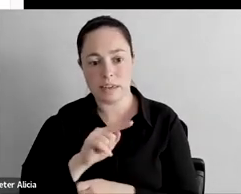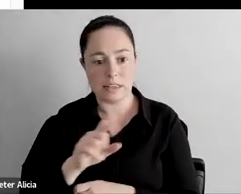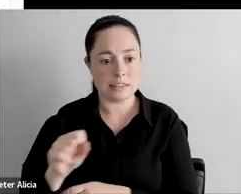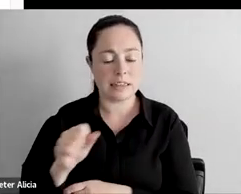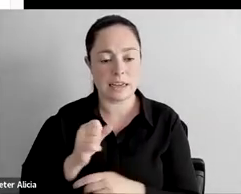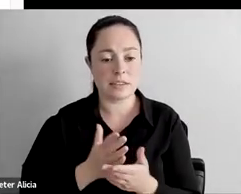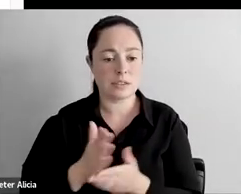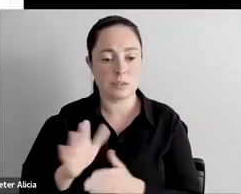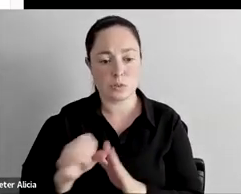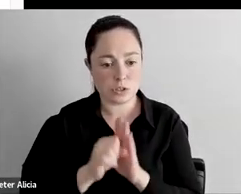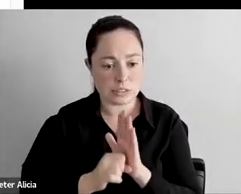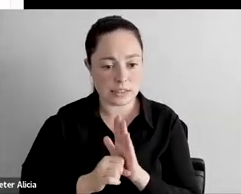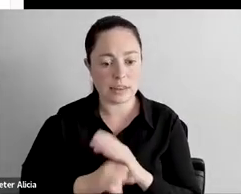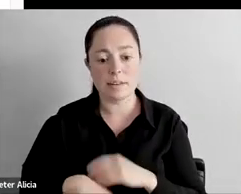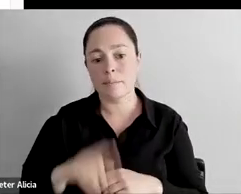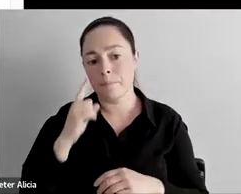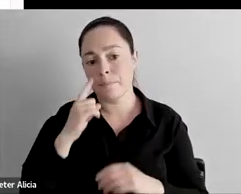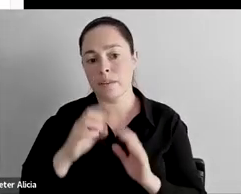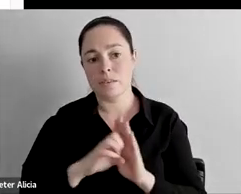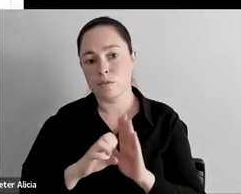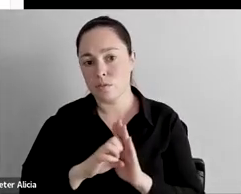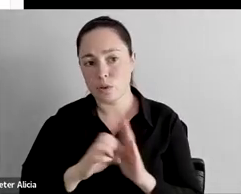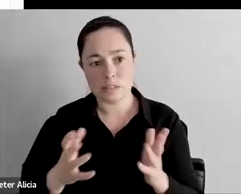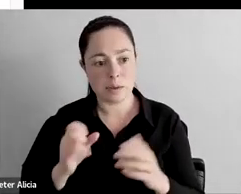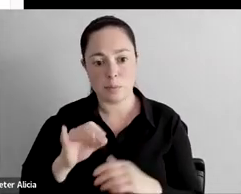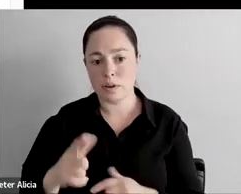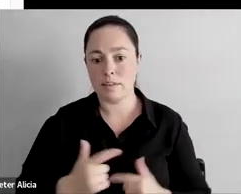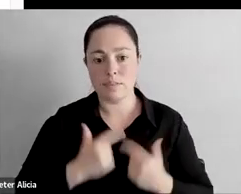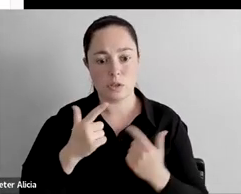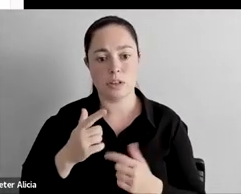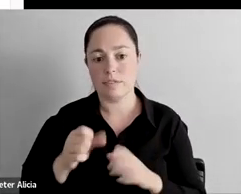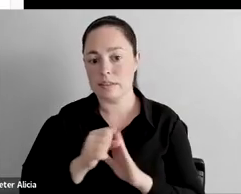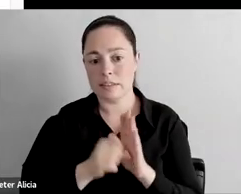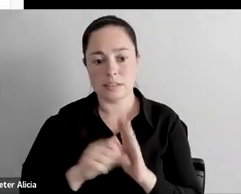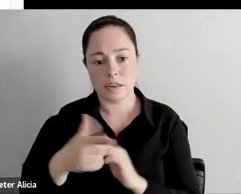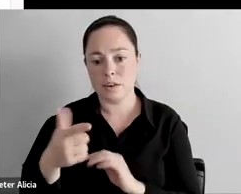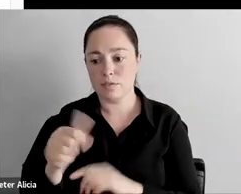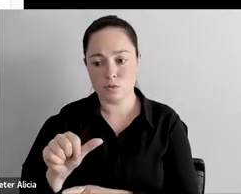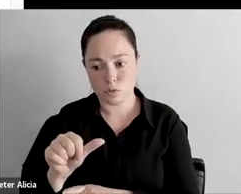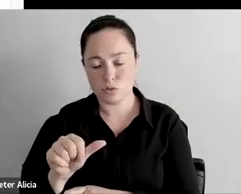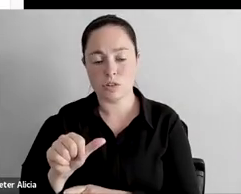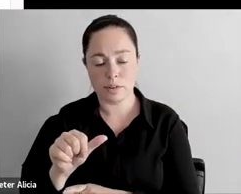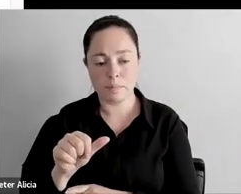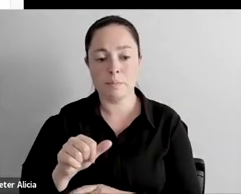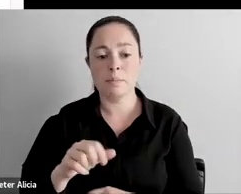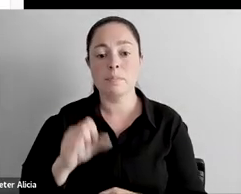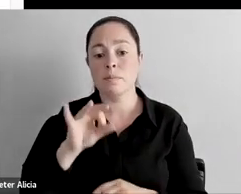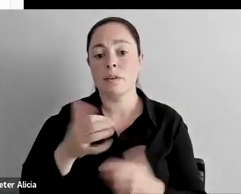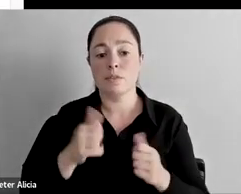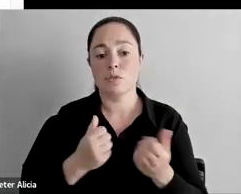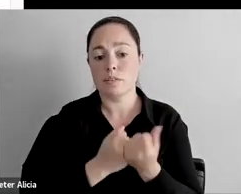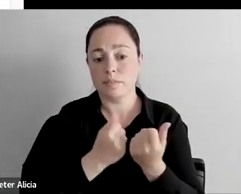example, let's say you live in Georgia and are working on advocacy efforts to address the long